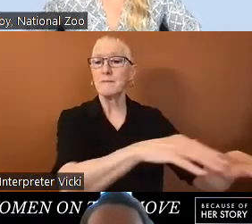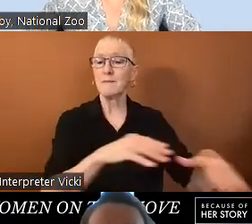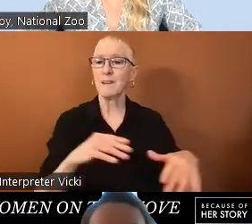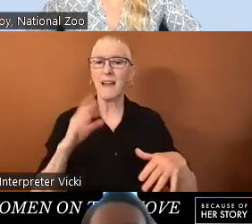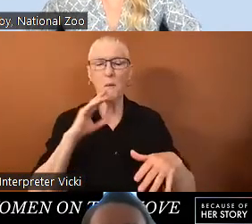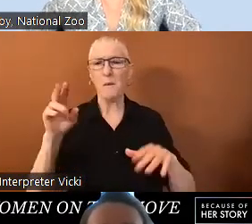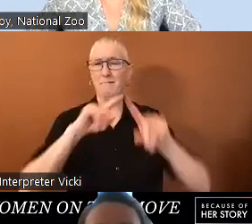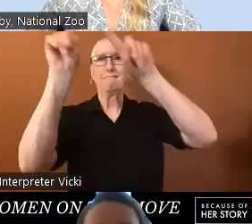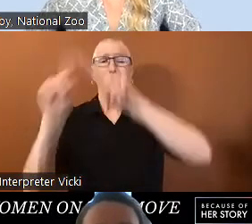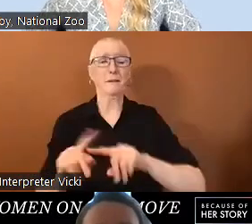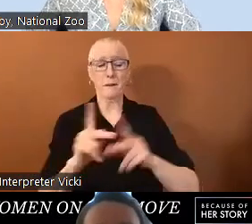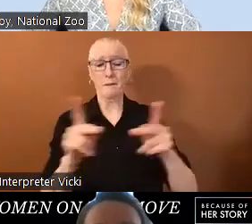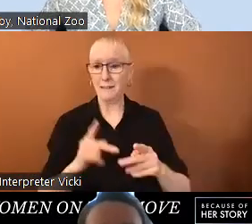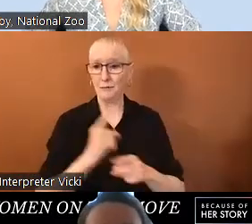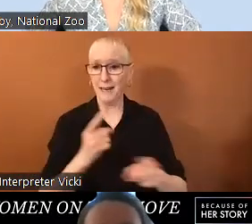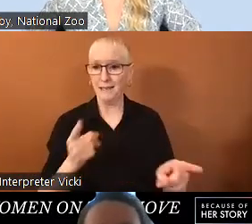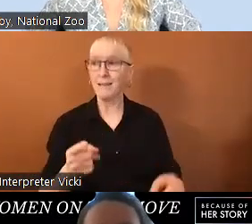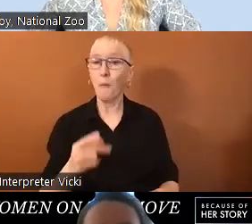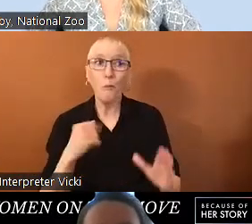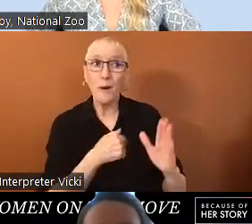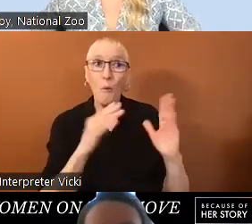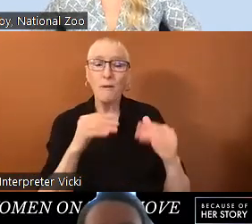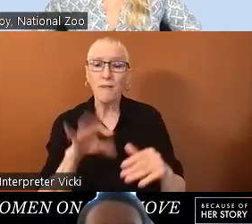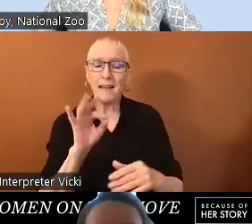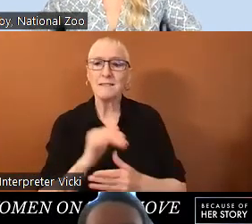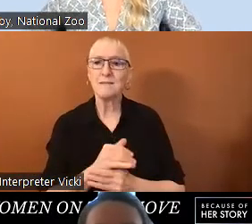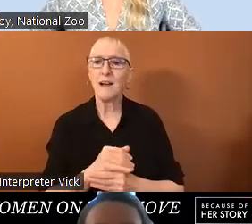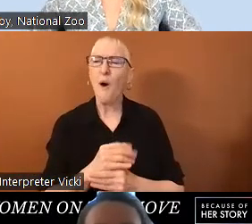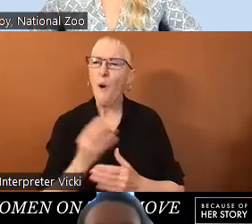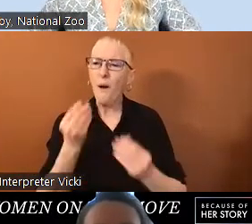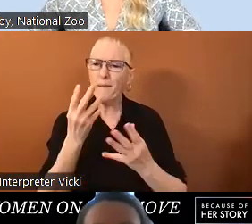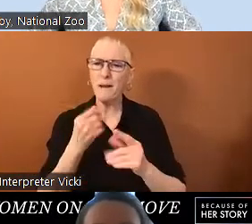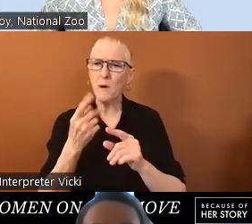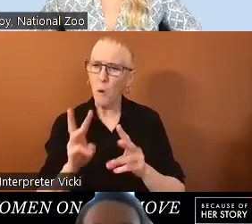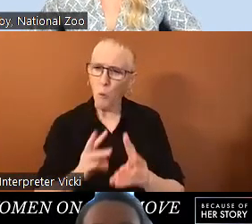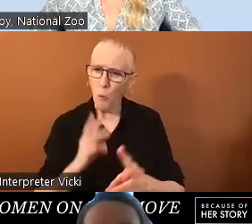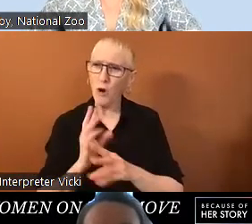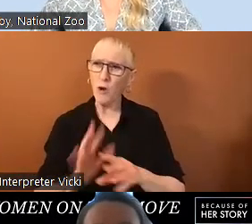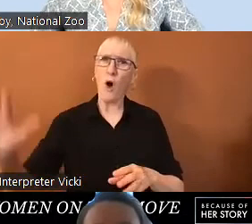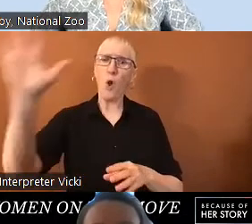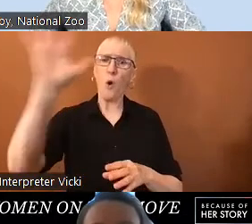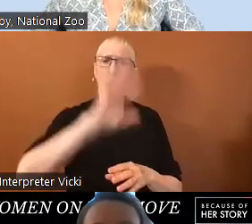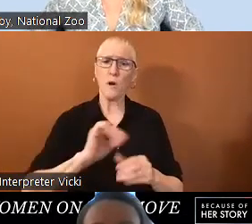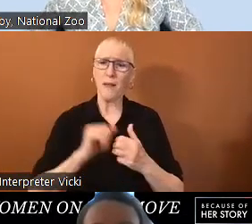we hope. >>Shelby: So you're getting information from all over the world with these acoustic receiving stations.